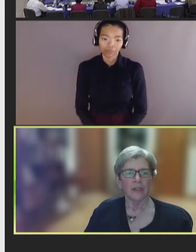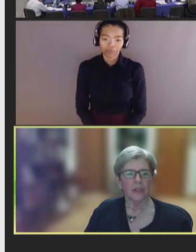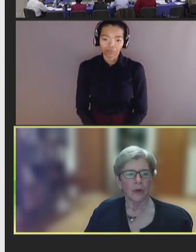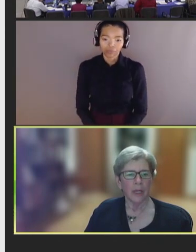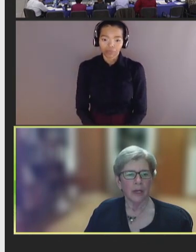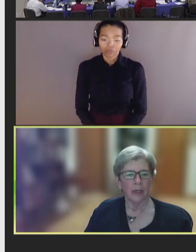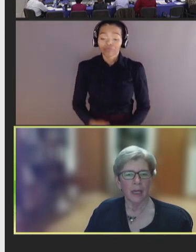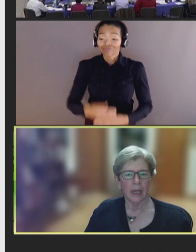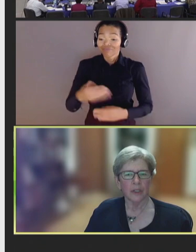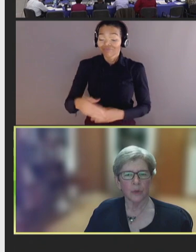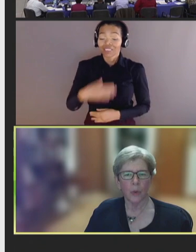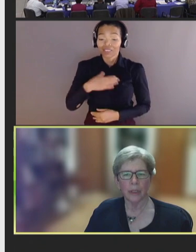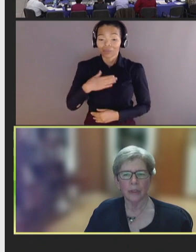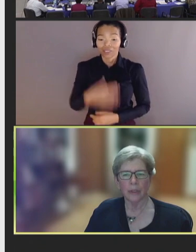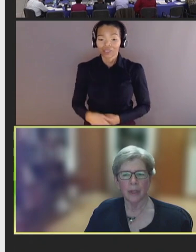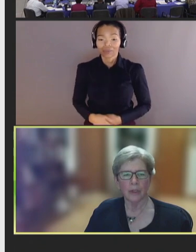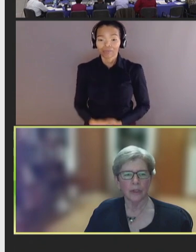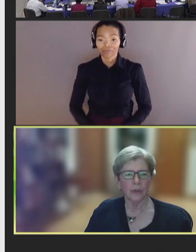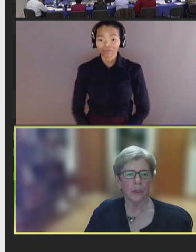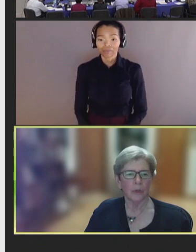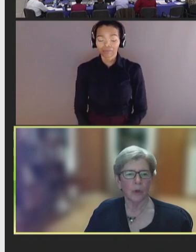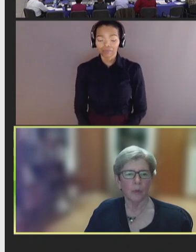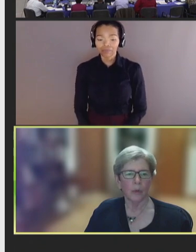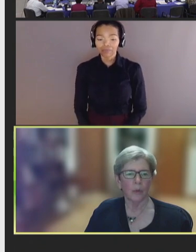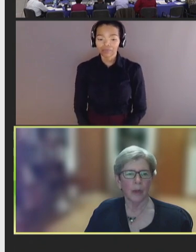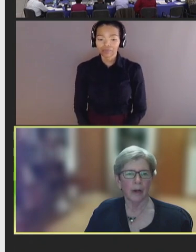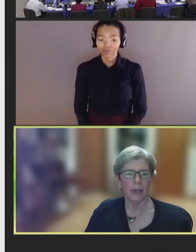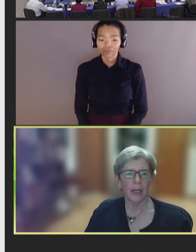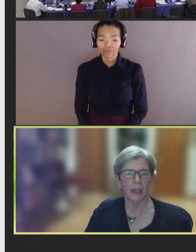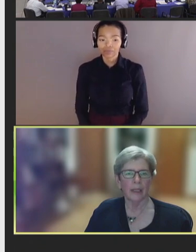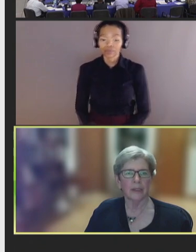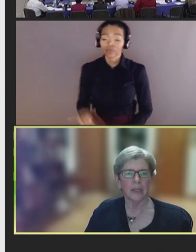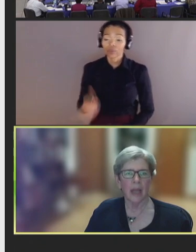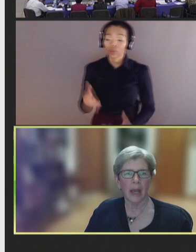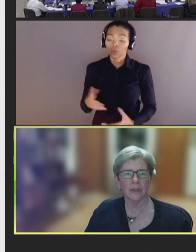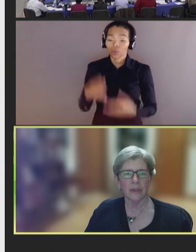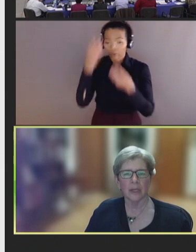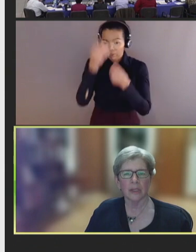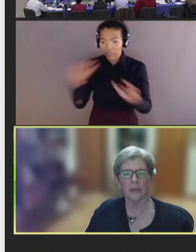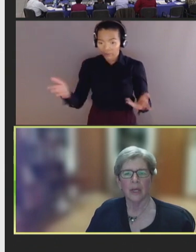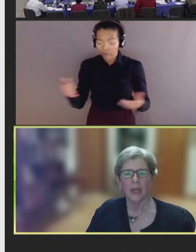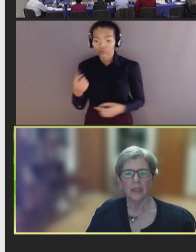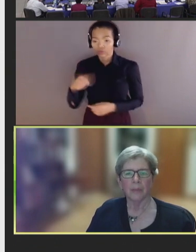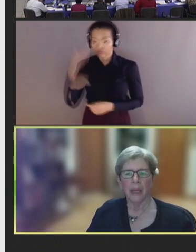And so, here, again, I just wanted to make sure you all were aware and had easy access to many